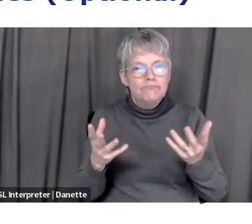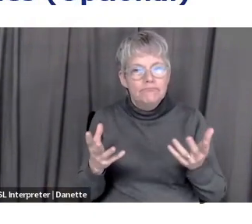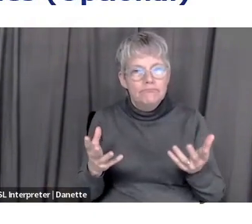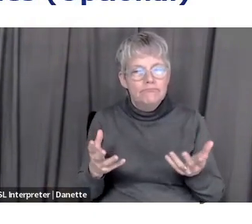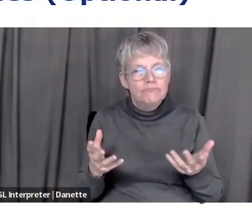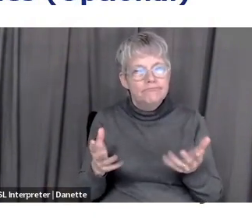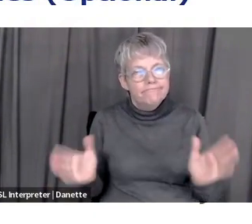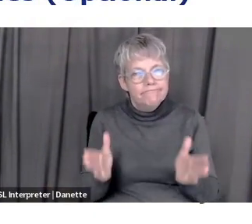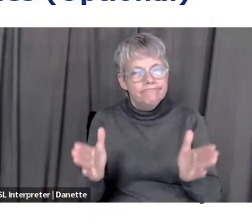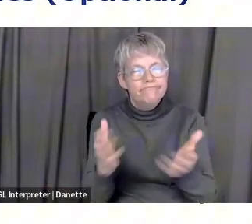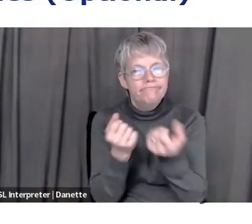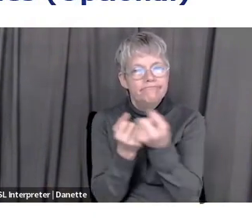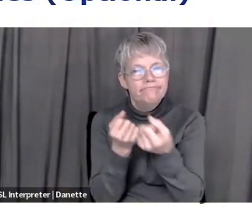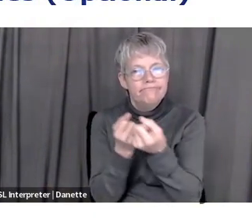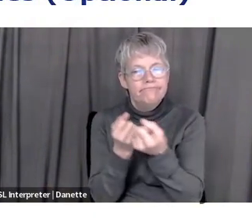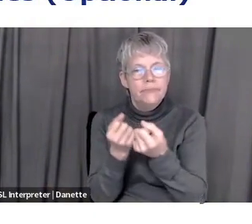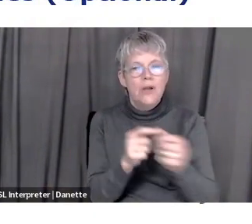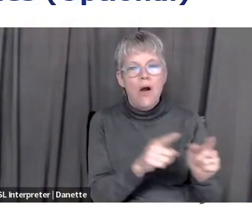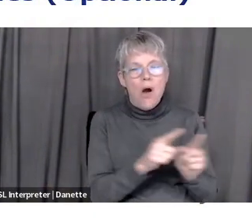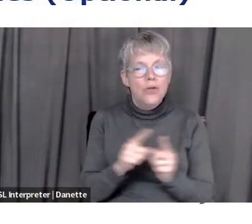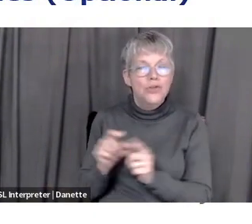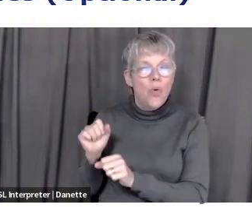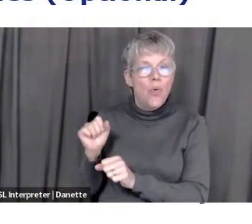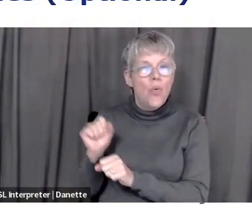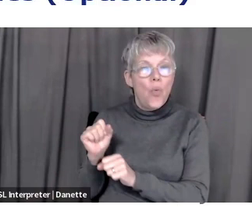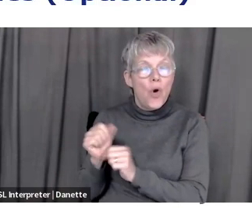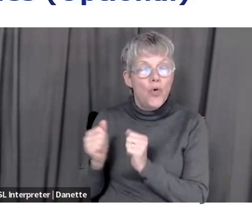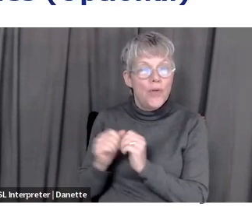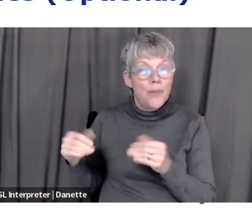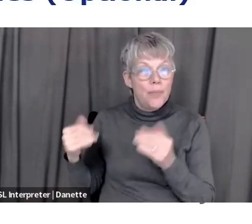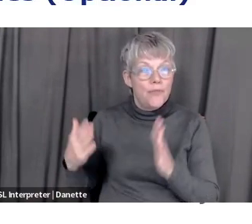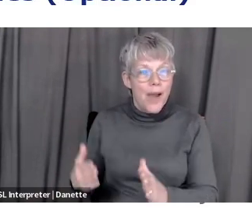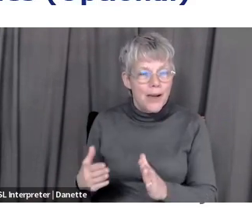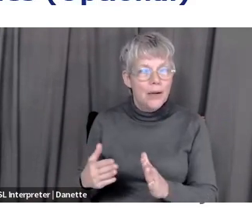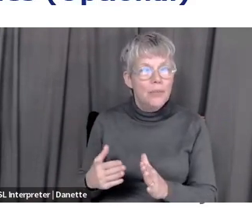And then also can work with a provider to let a provider know if there was an